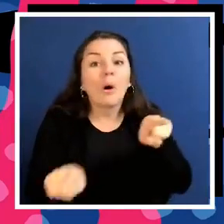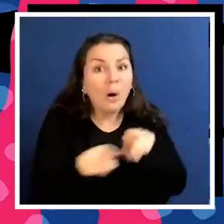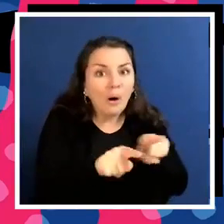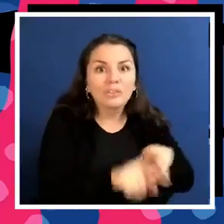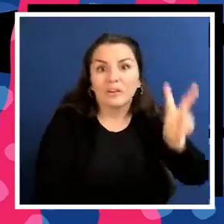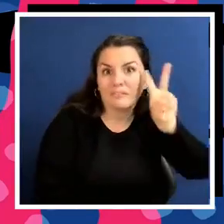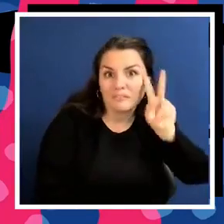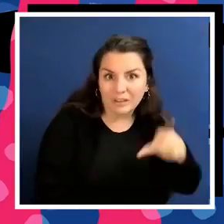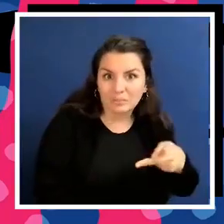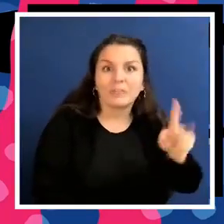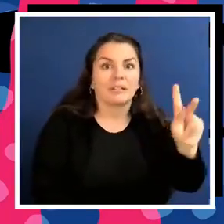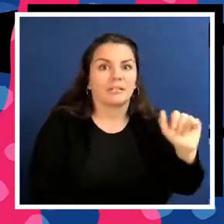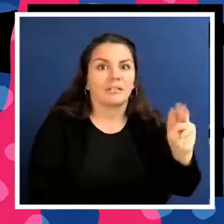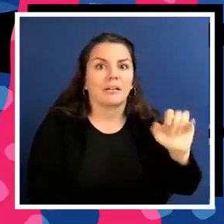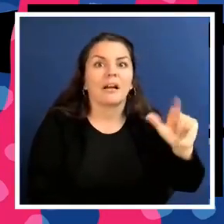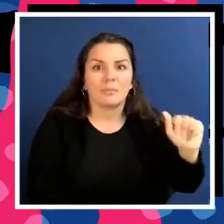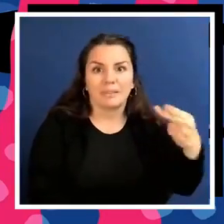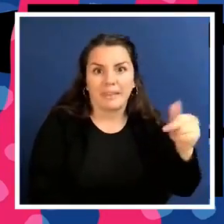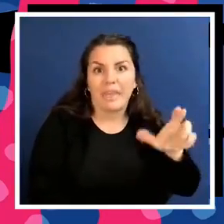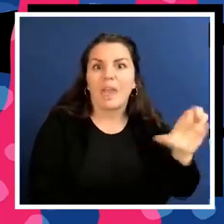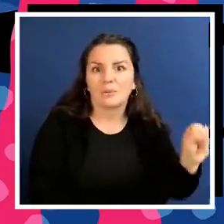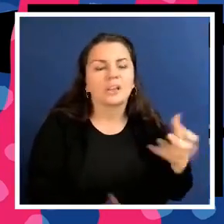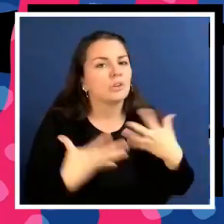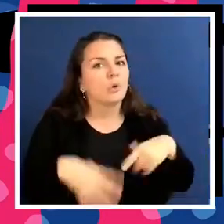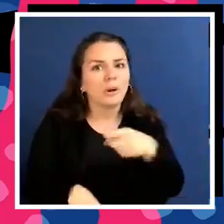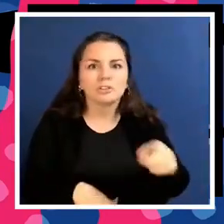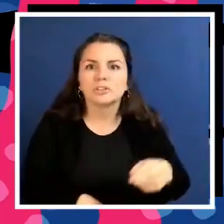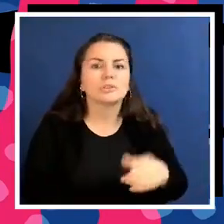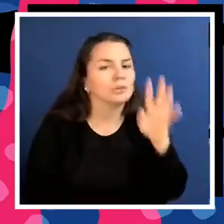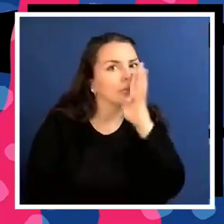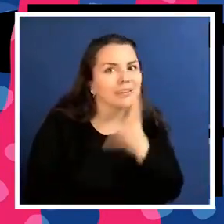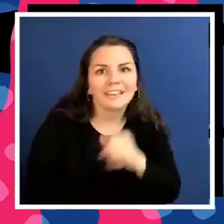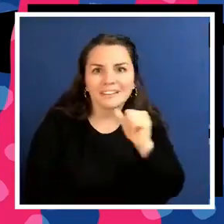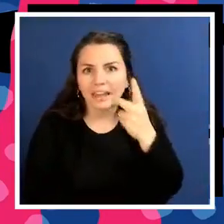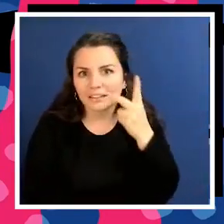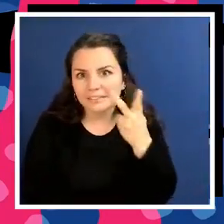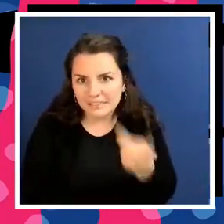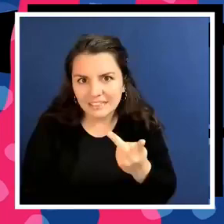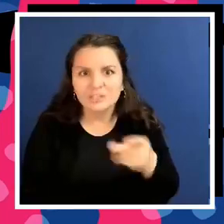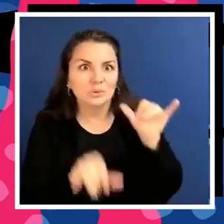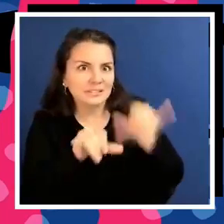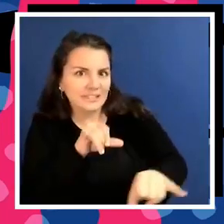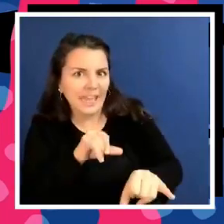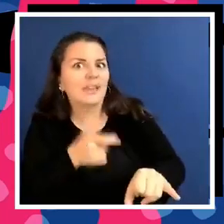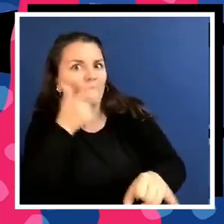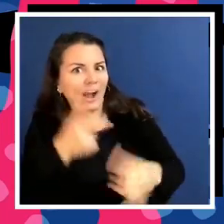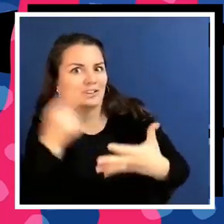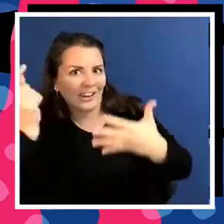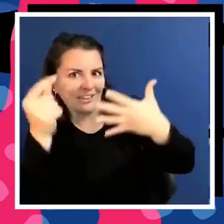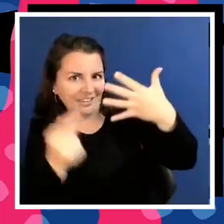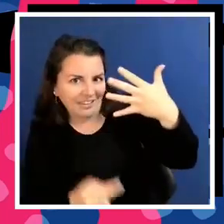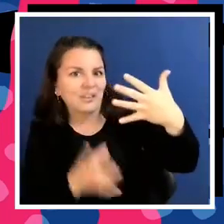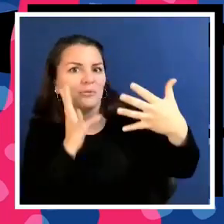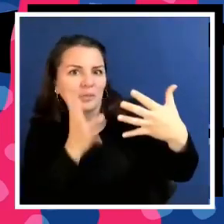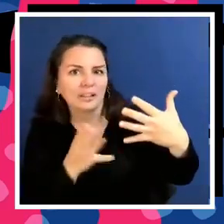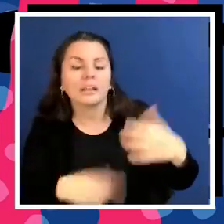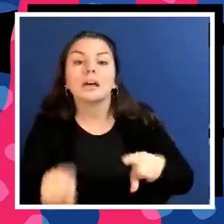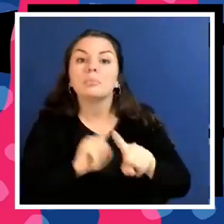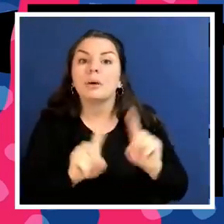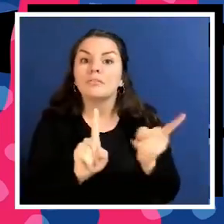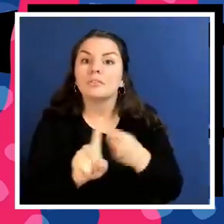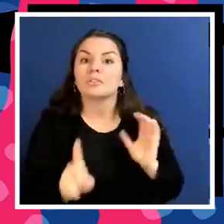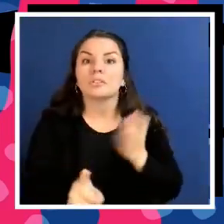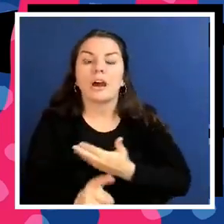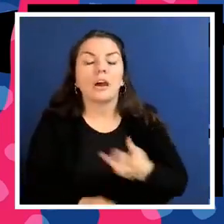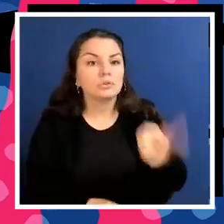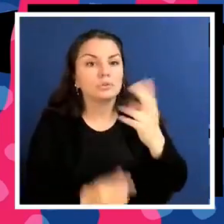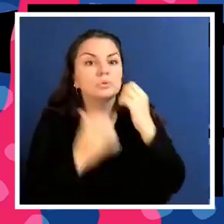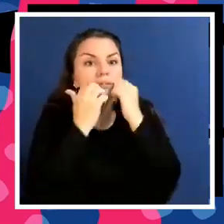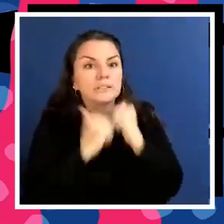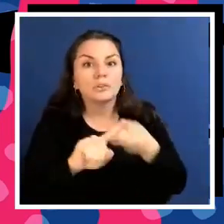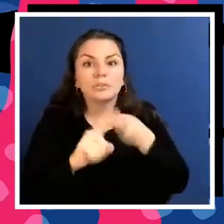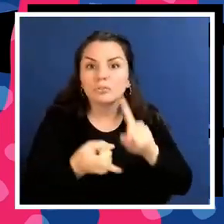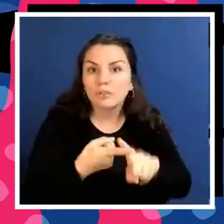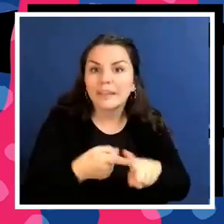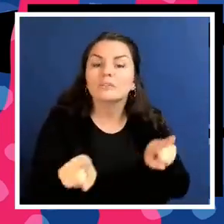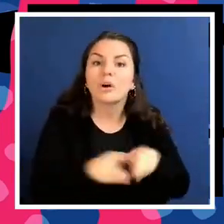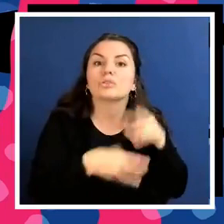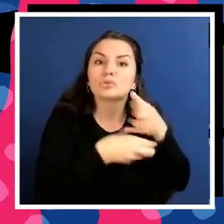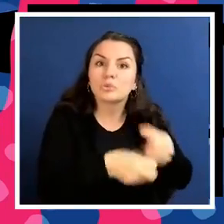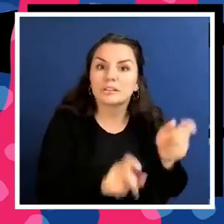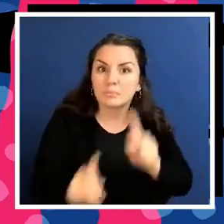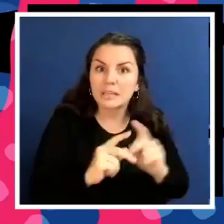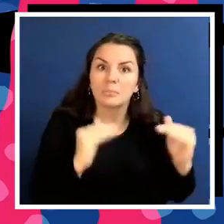NEW SENATOR FROM GEORGIA THE